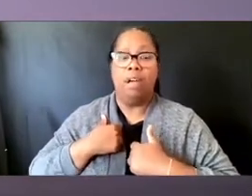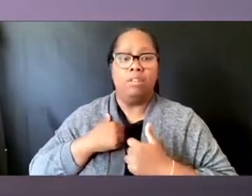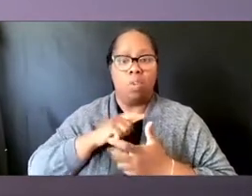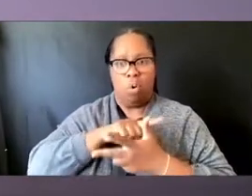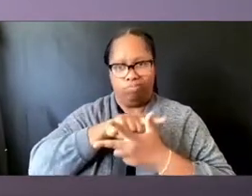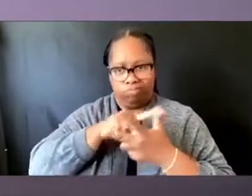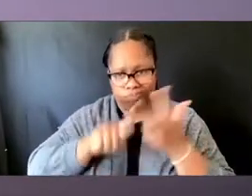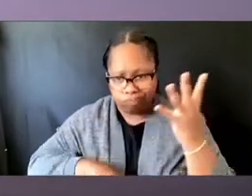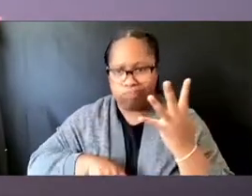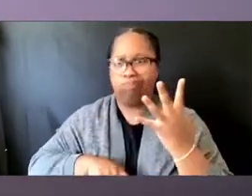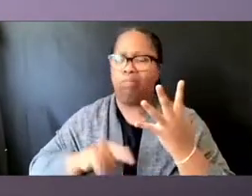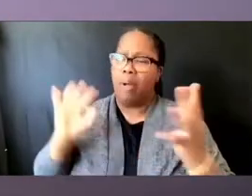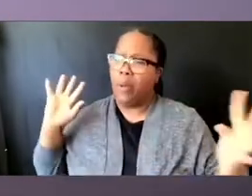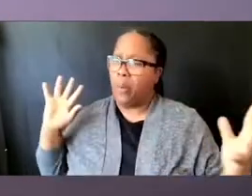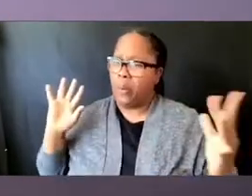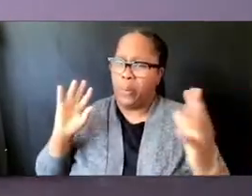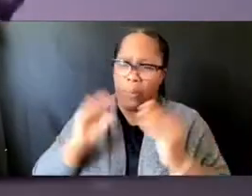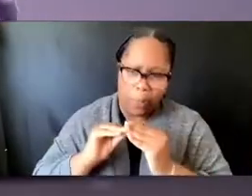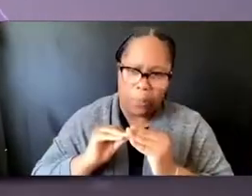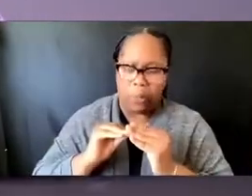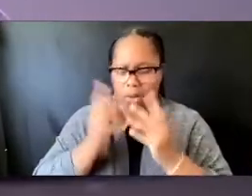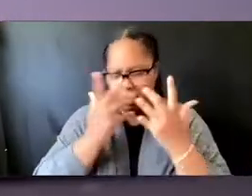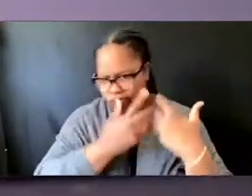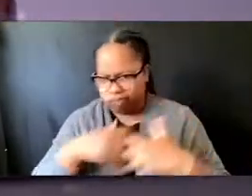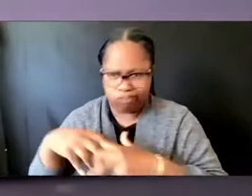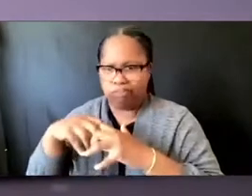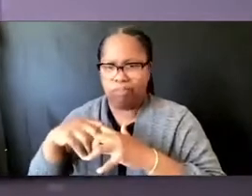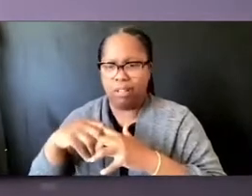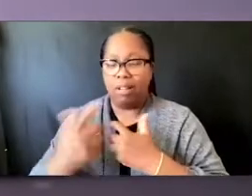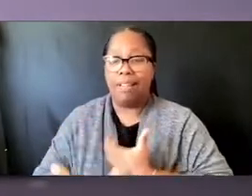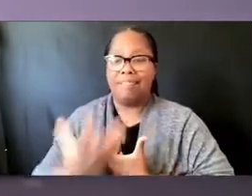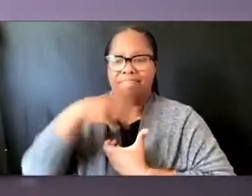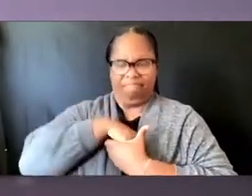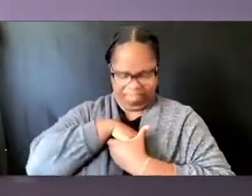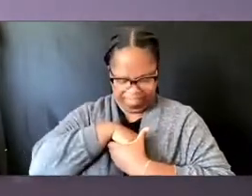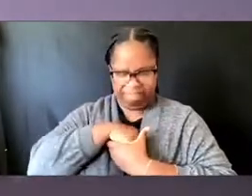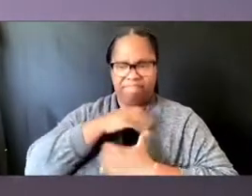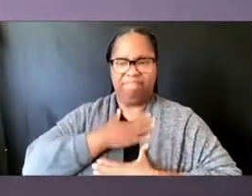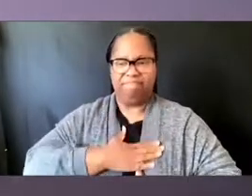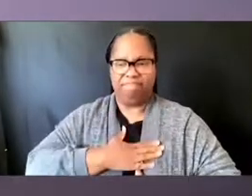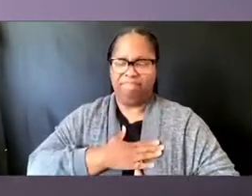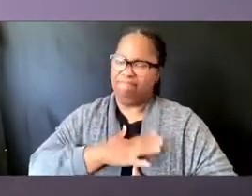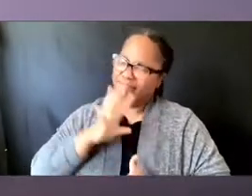and we had people who were long time organizers talk about that process,